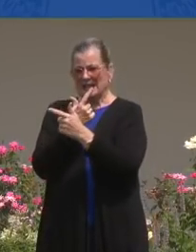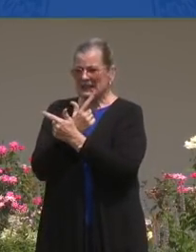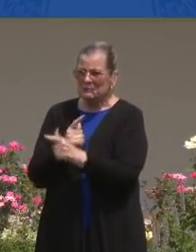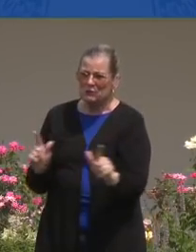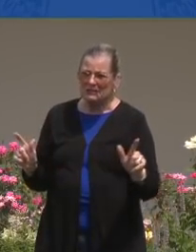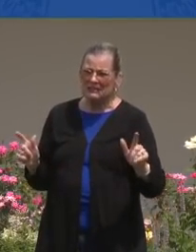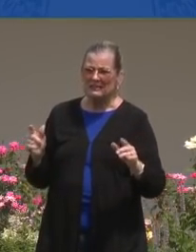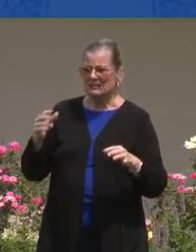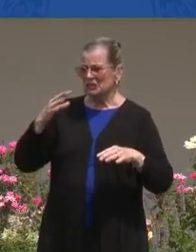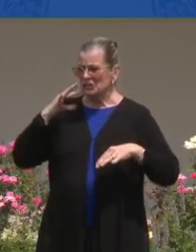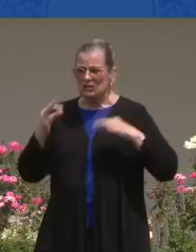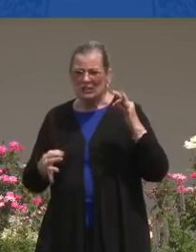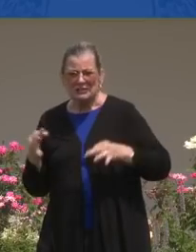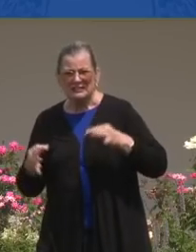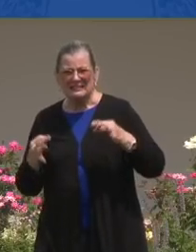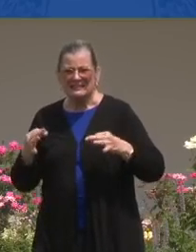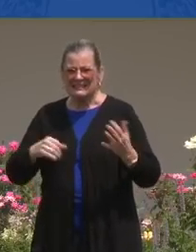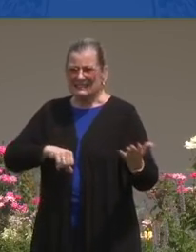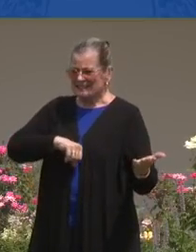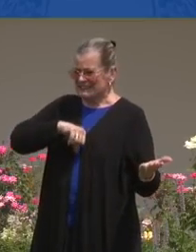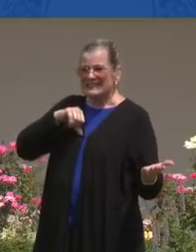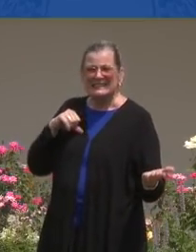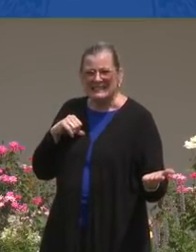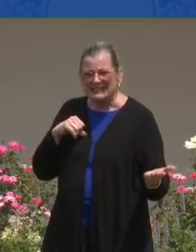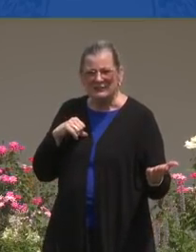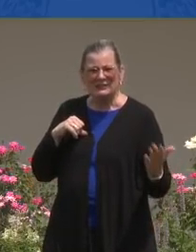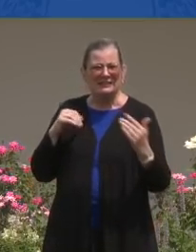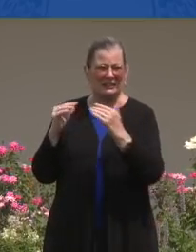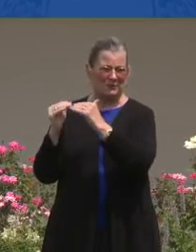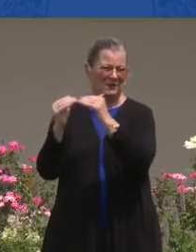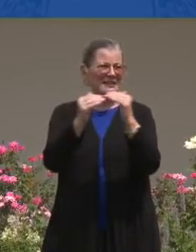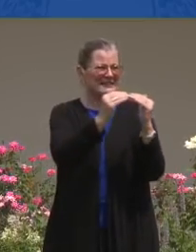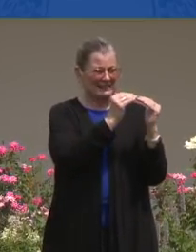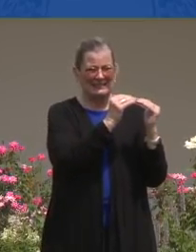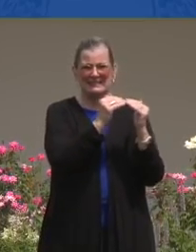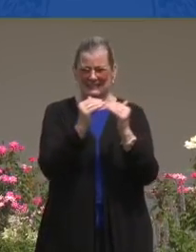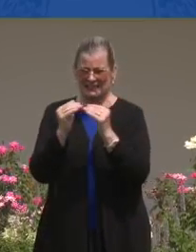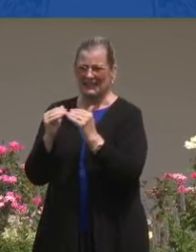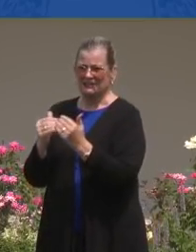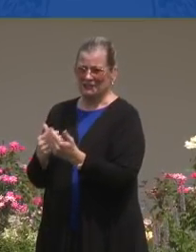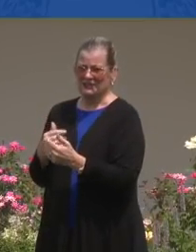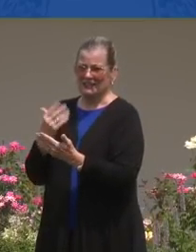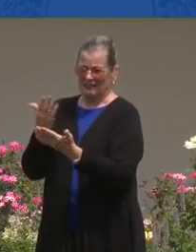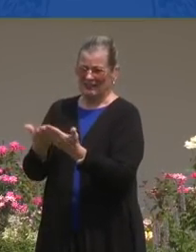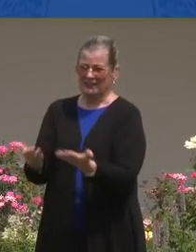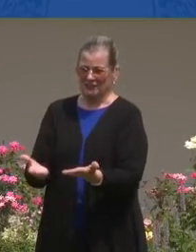You know, and perhaps most importantly, we did it together. This was a Democratic bill